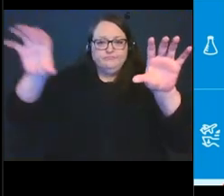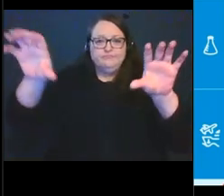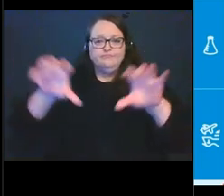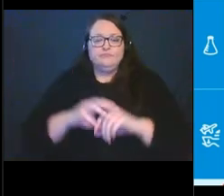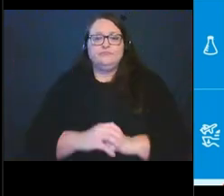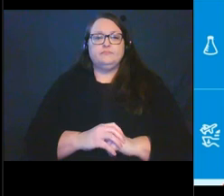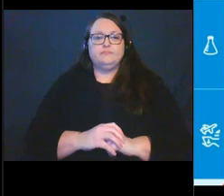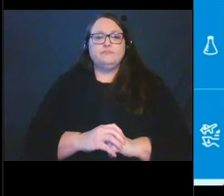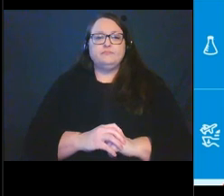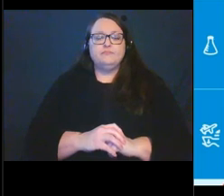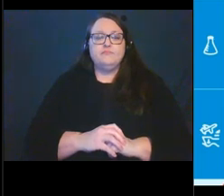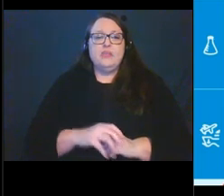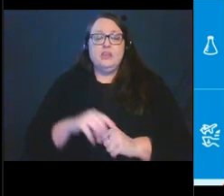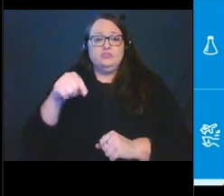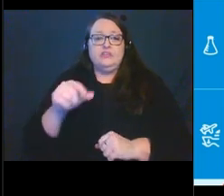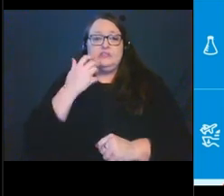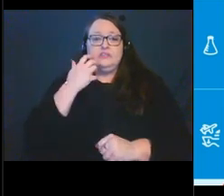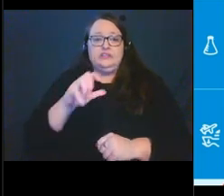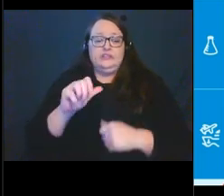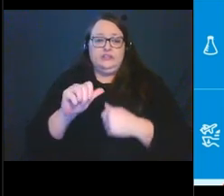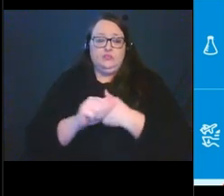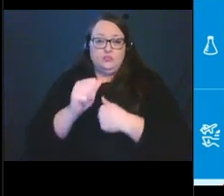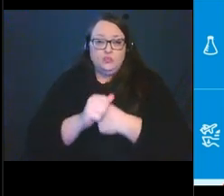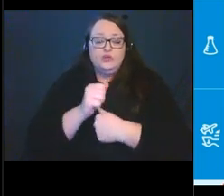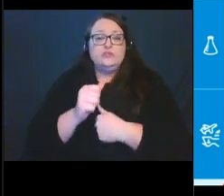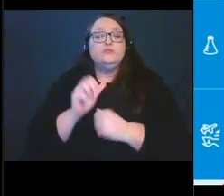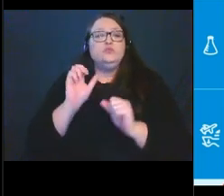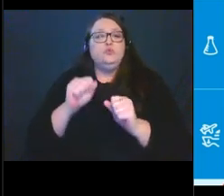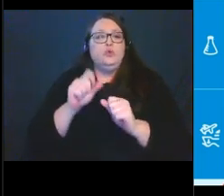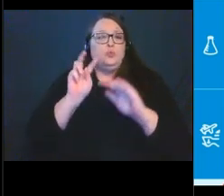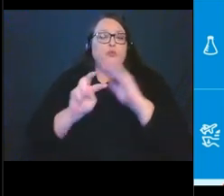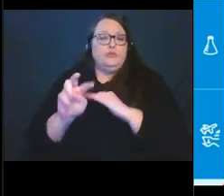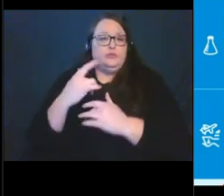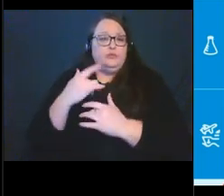in identifying the general trend of emergency department heat-related visits increasing with